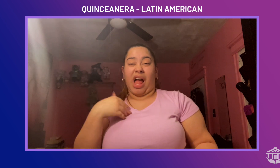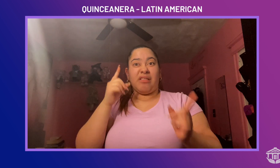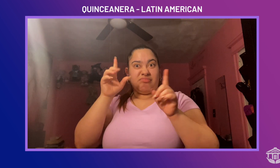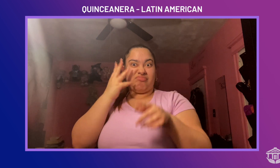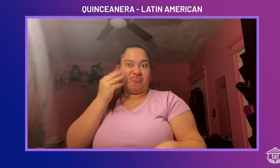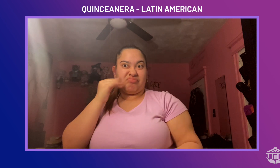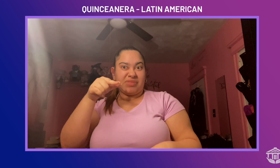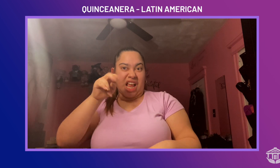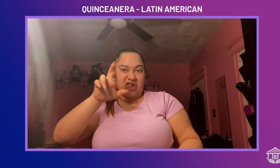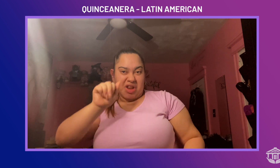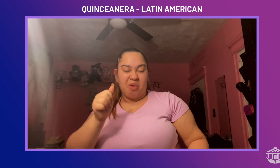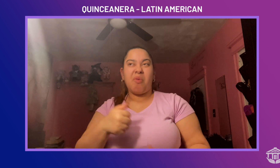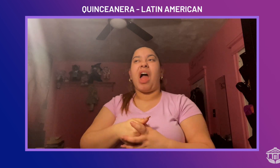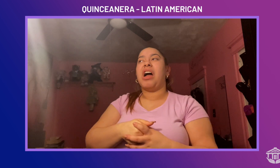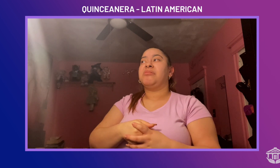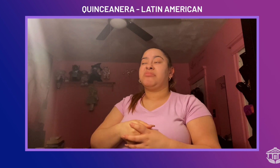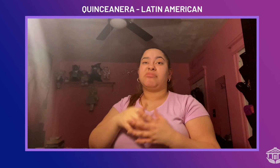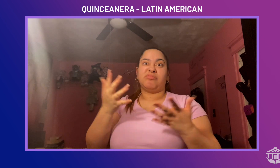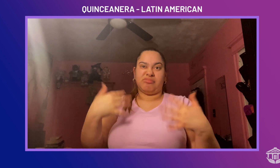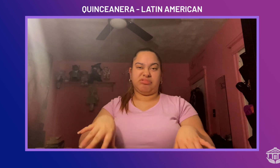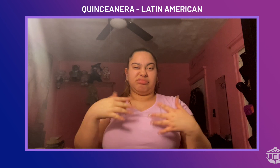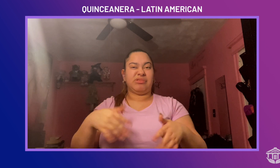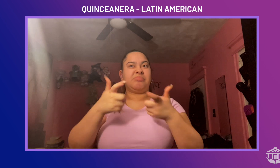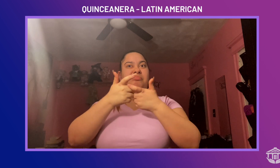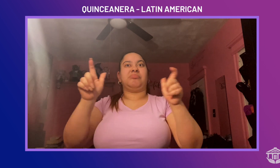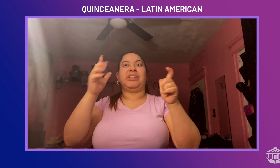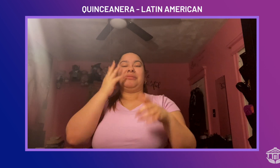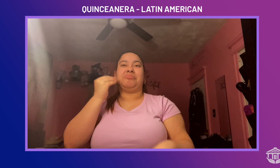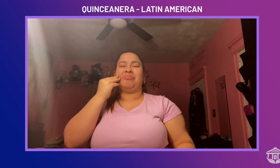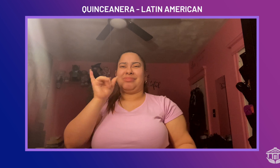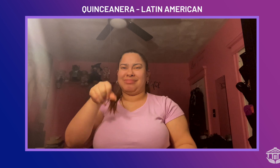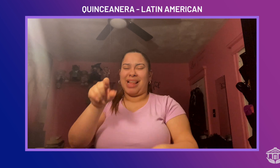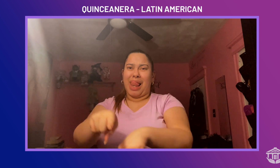the event. When you stop to think about it though, it’s no wonder that they last so long.